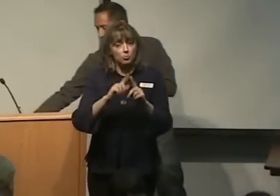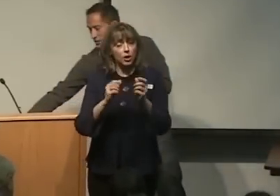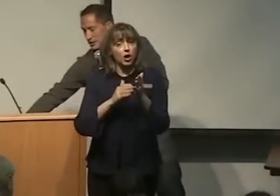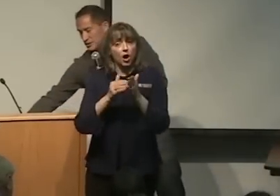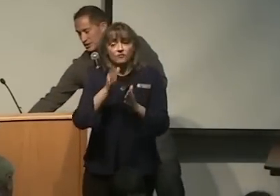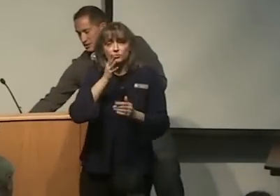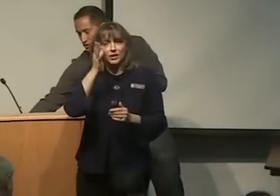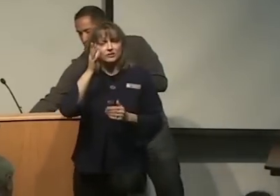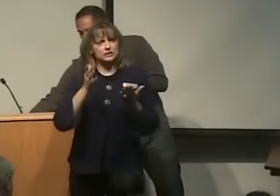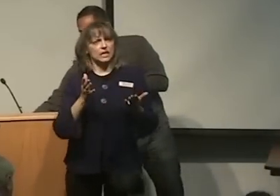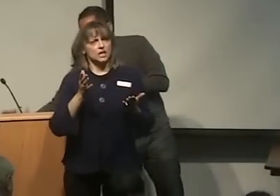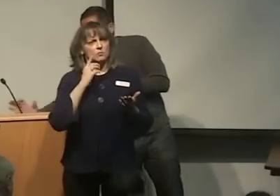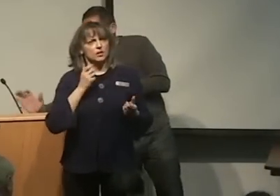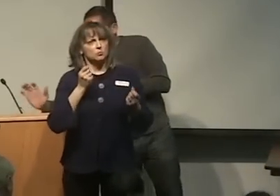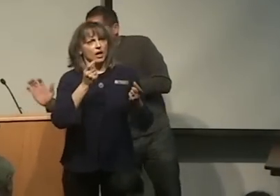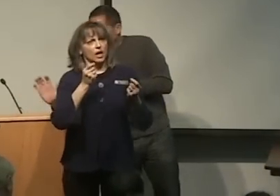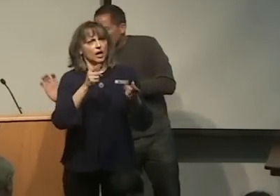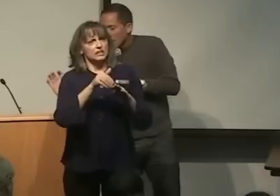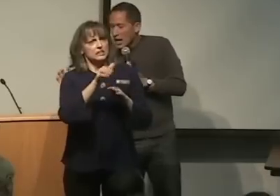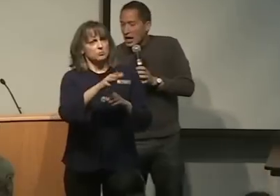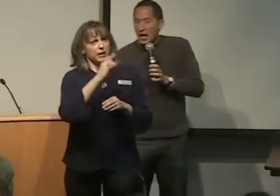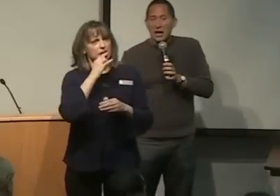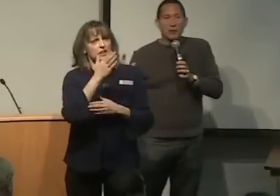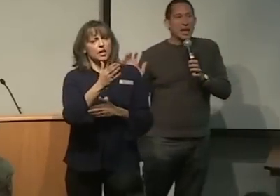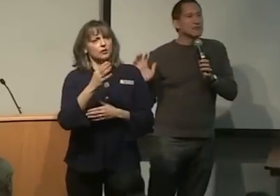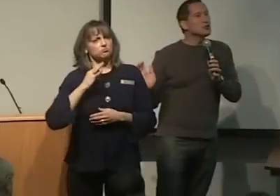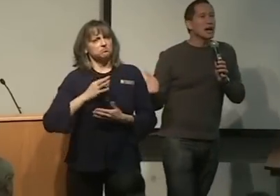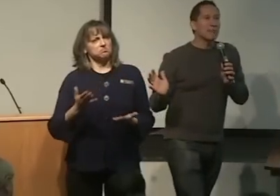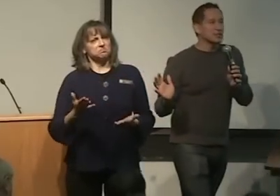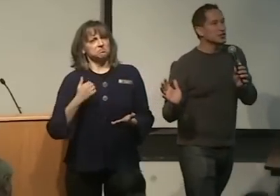to this institution. We have new competition.